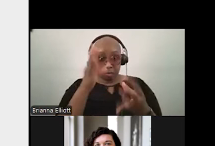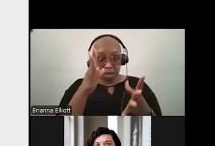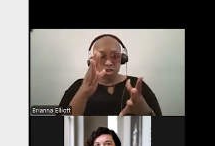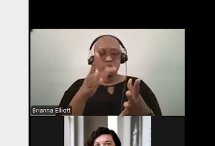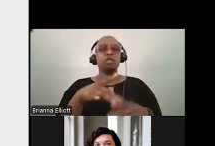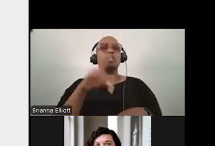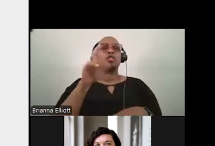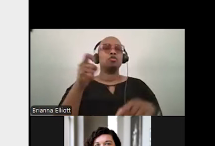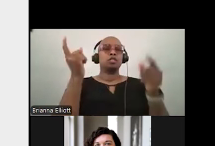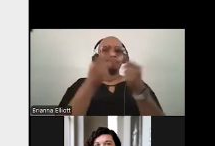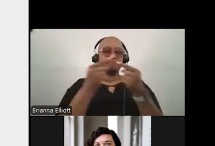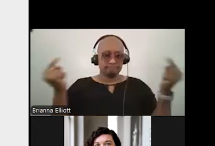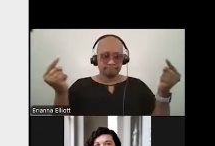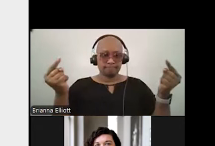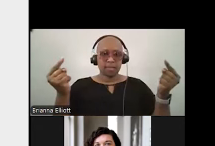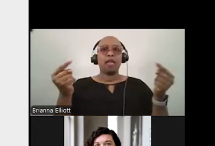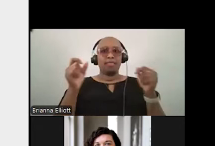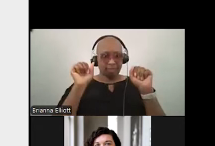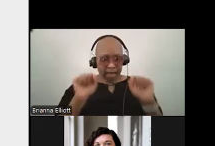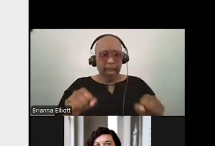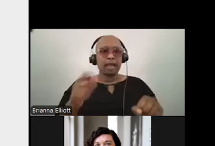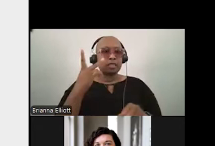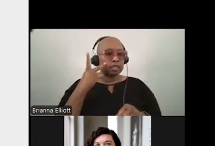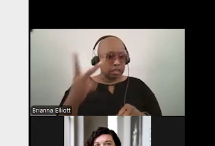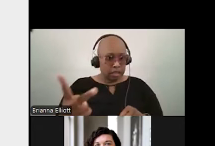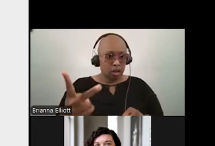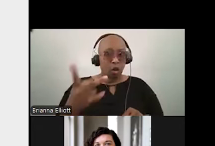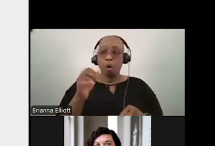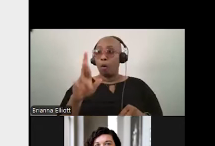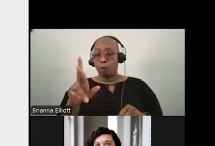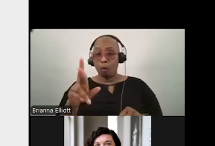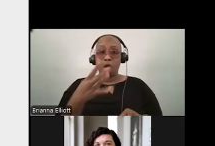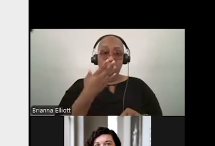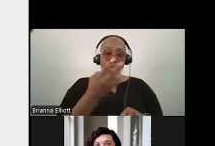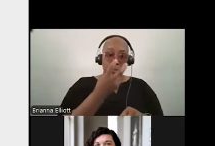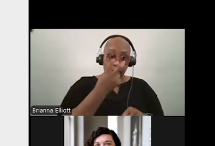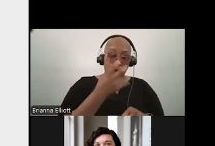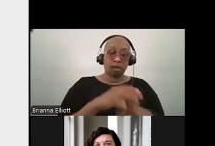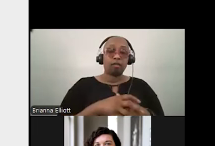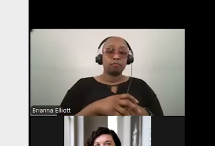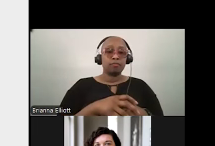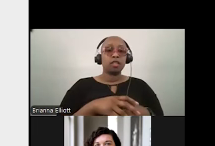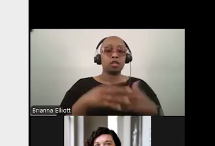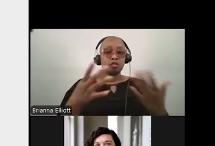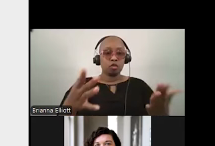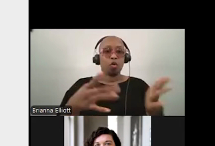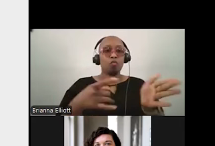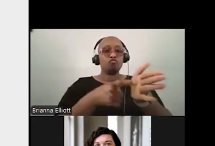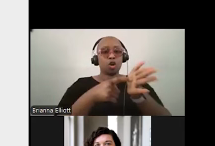with low vision or even color blindness. So the requirements say that normal text has to be 4.5